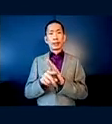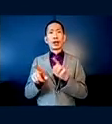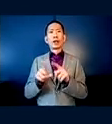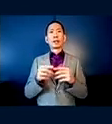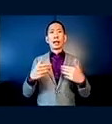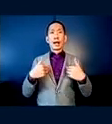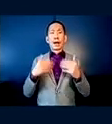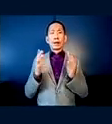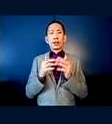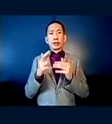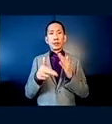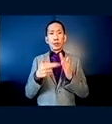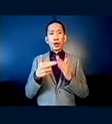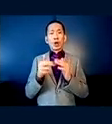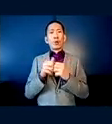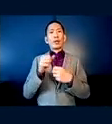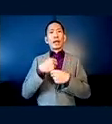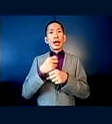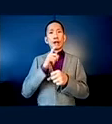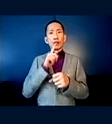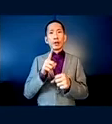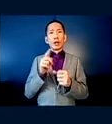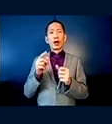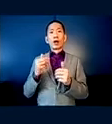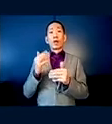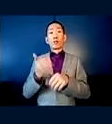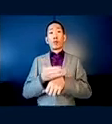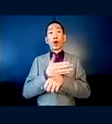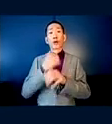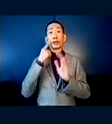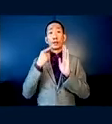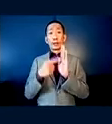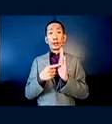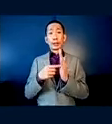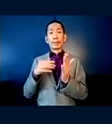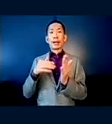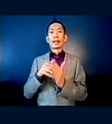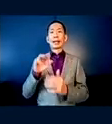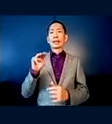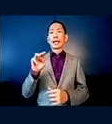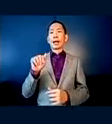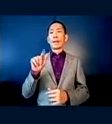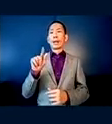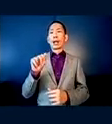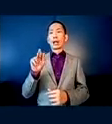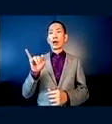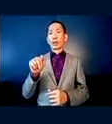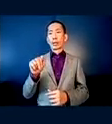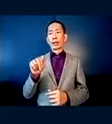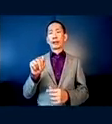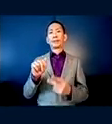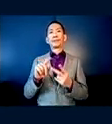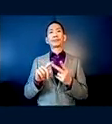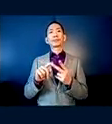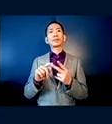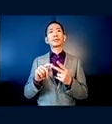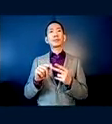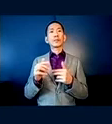EFFECTIVE TYPE OF POLICIES AND HAVE PLAYED A SMALL ROLE IN